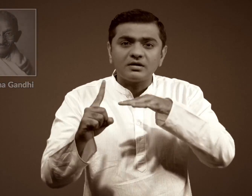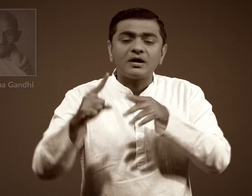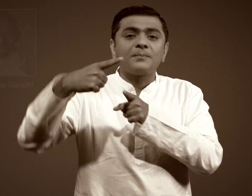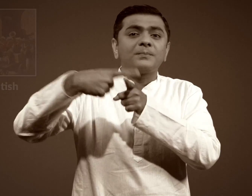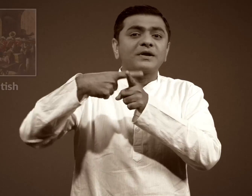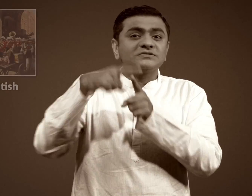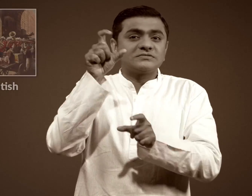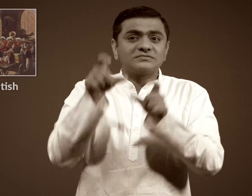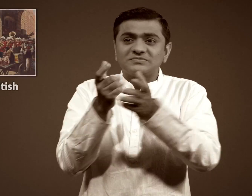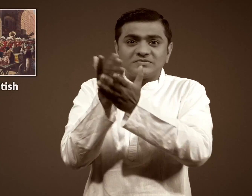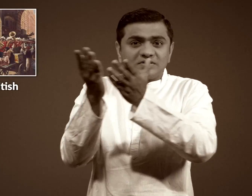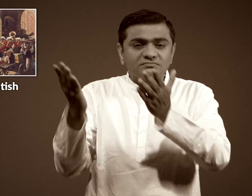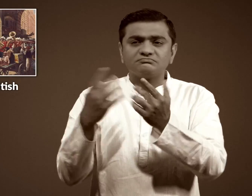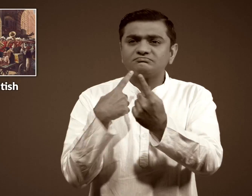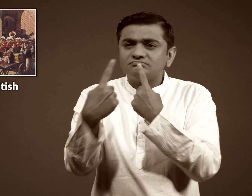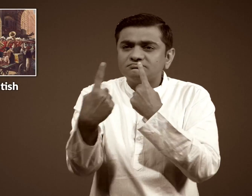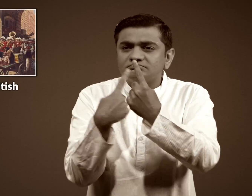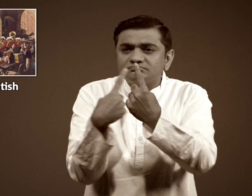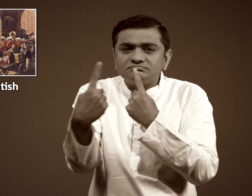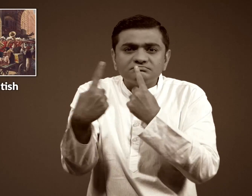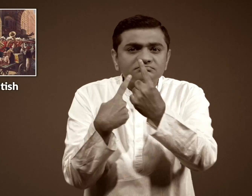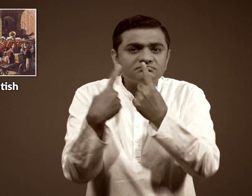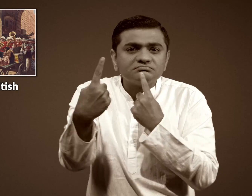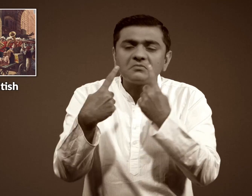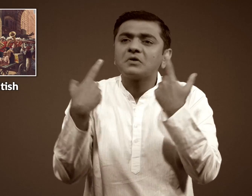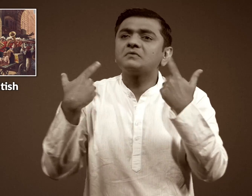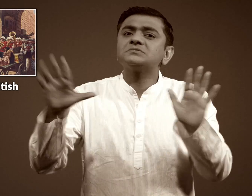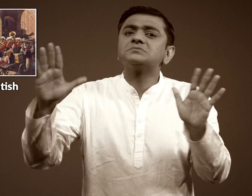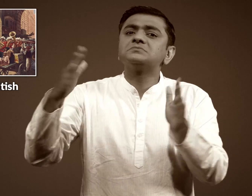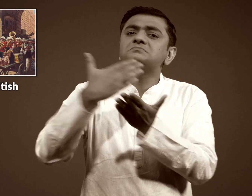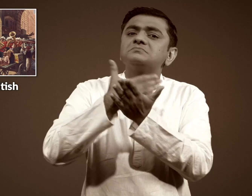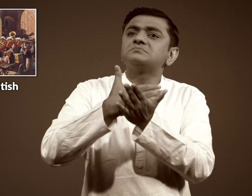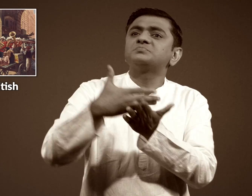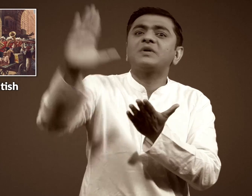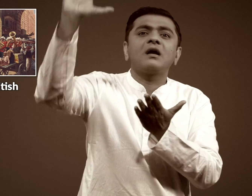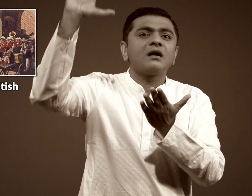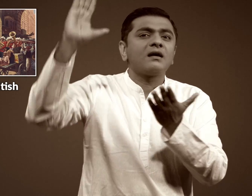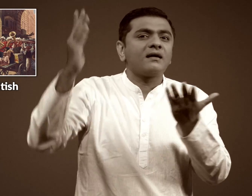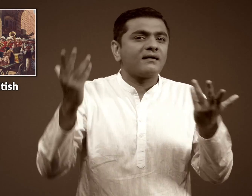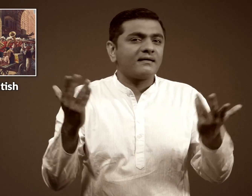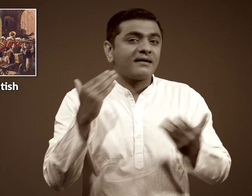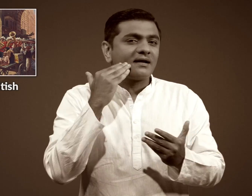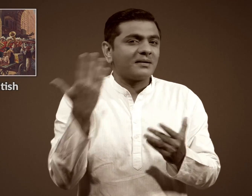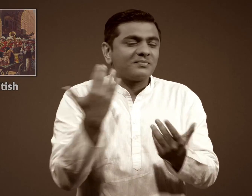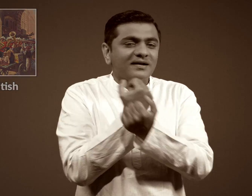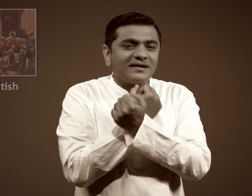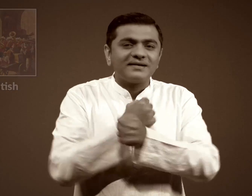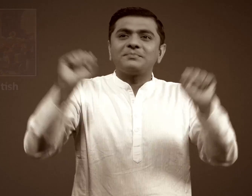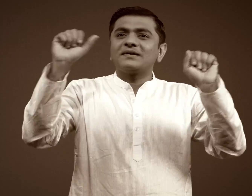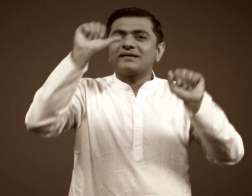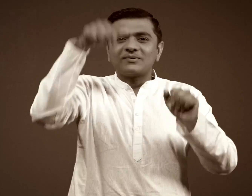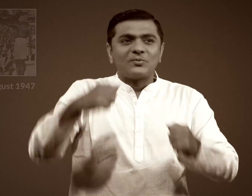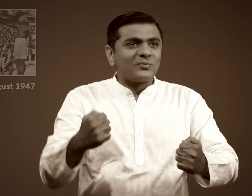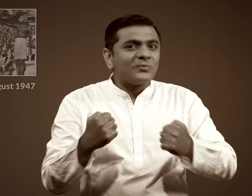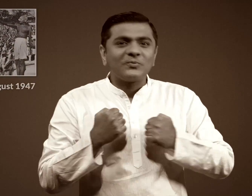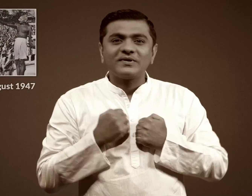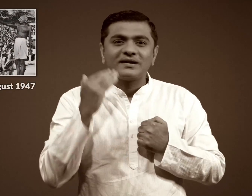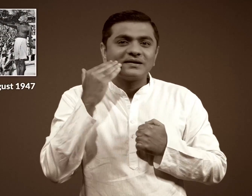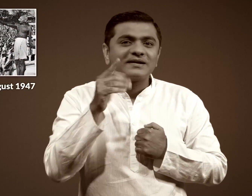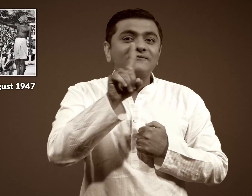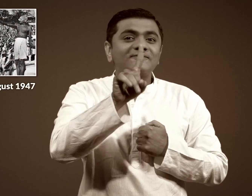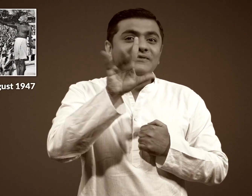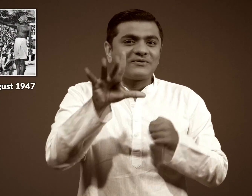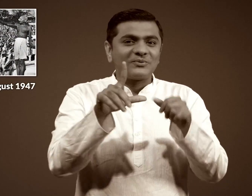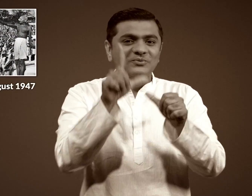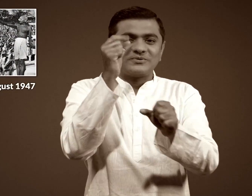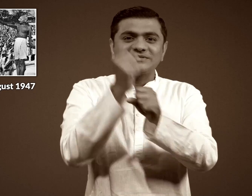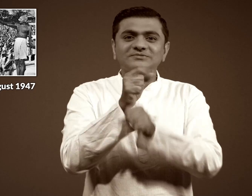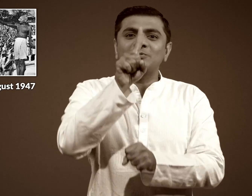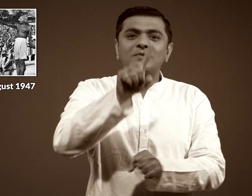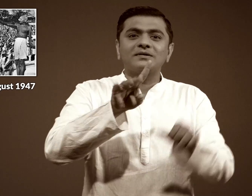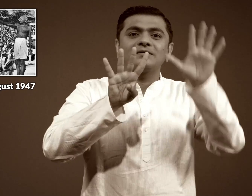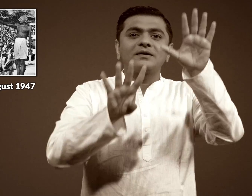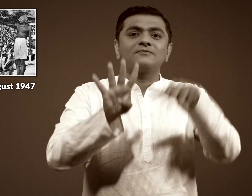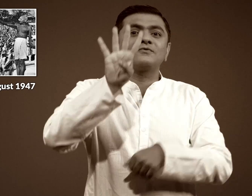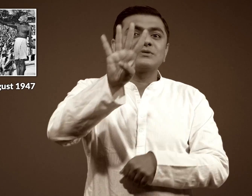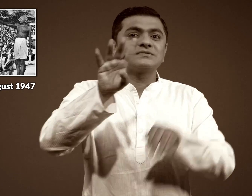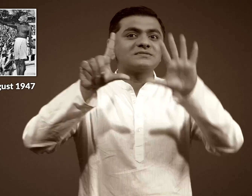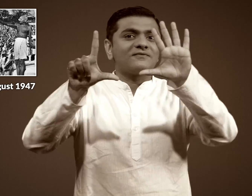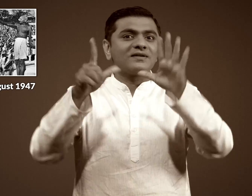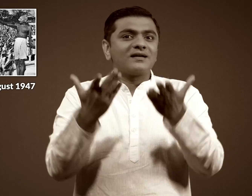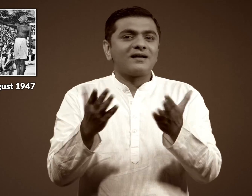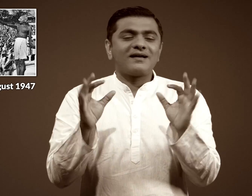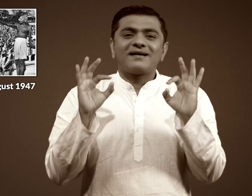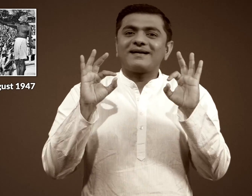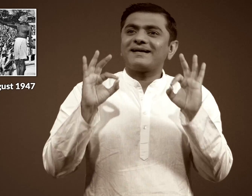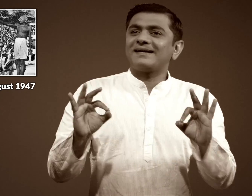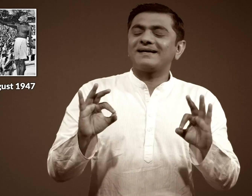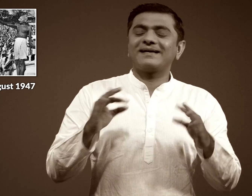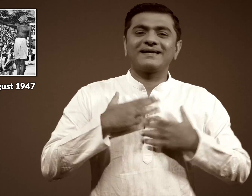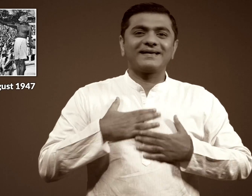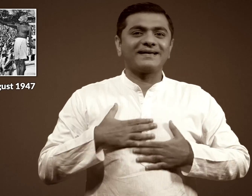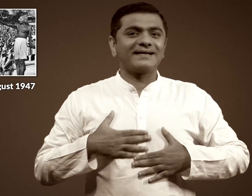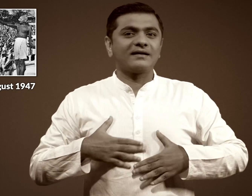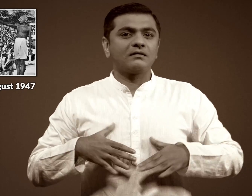Due to his peaceful negotiations with the British, India finally got Independence on 15th August 1947.